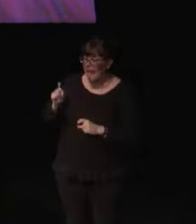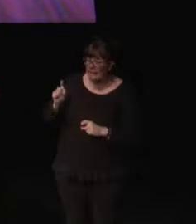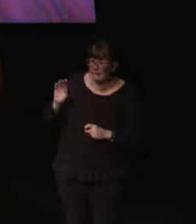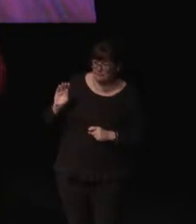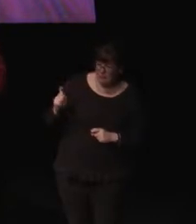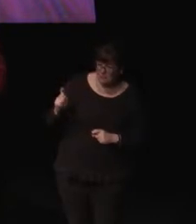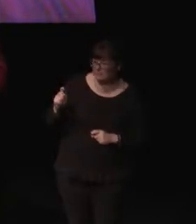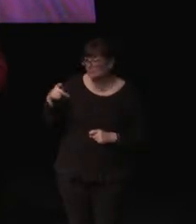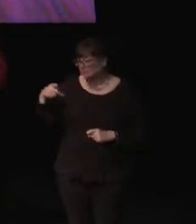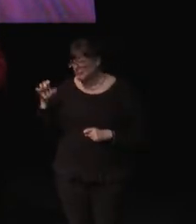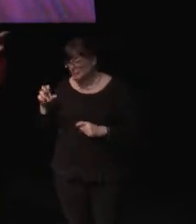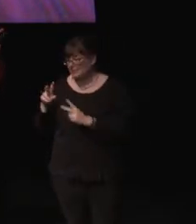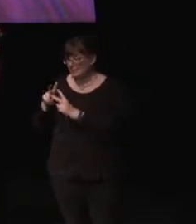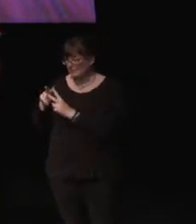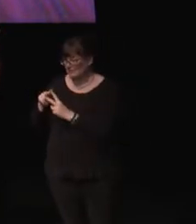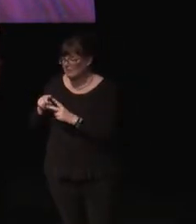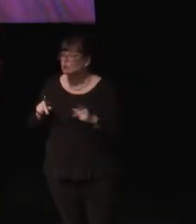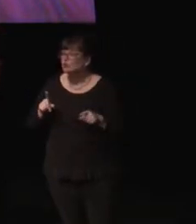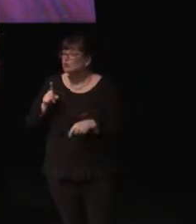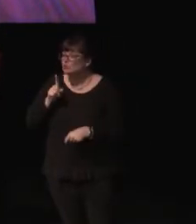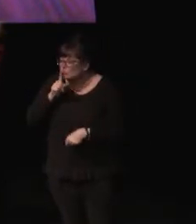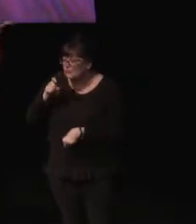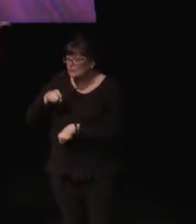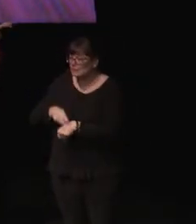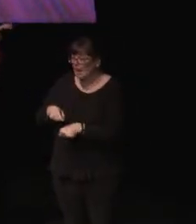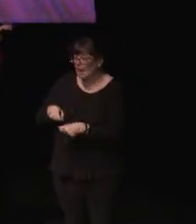where you have real-time transcription of in-game chat.